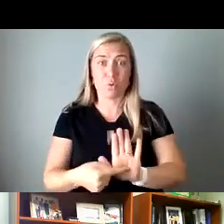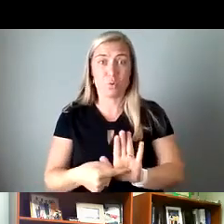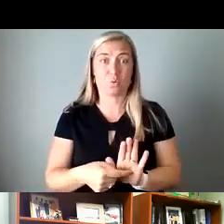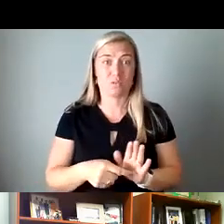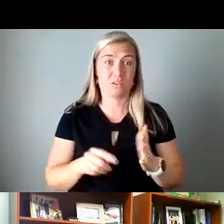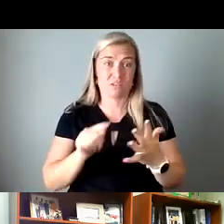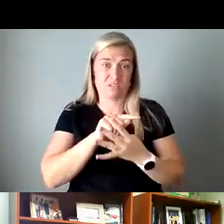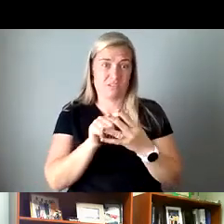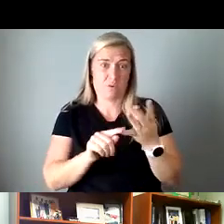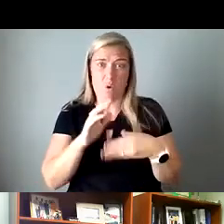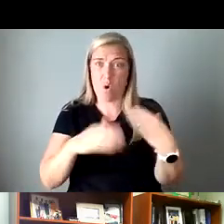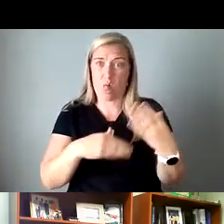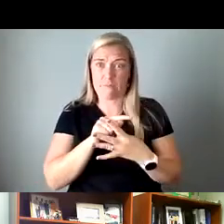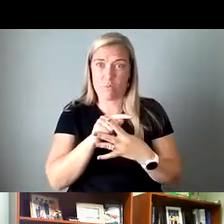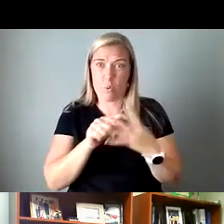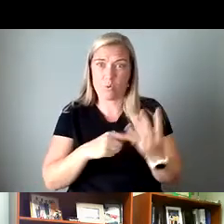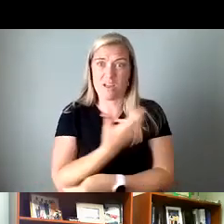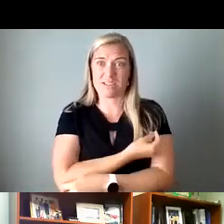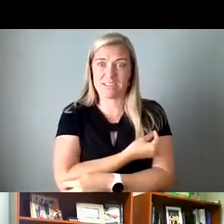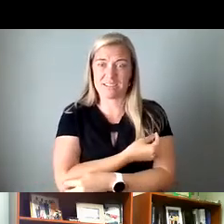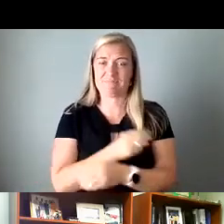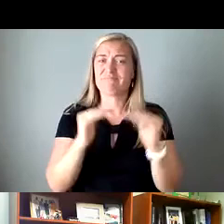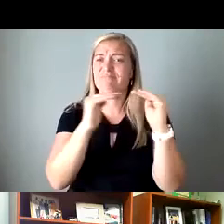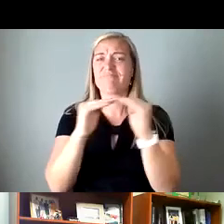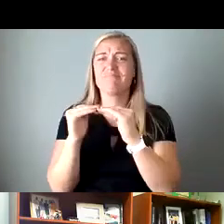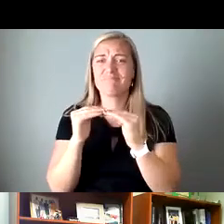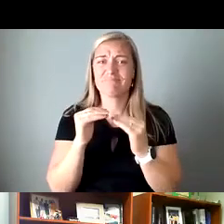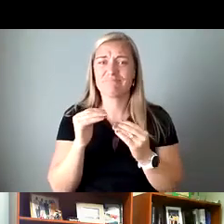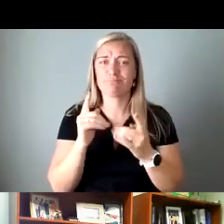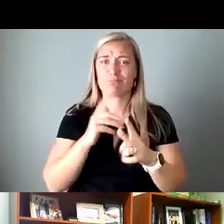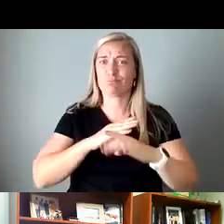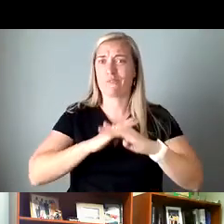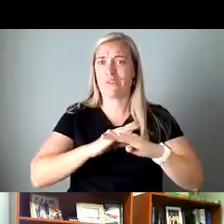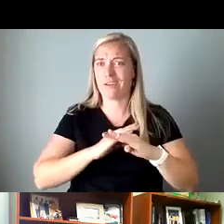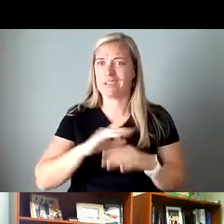in their ability to prevent these severe these severe outcomes as a result of being infected